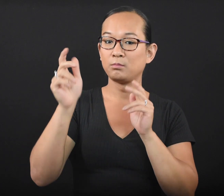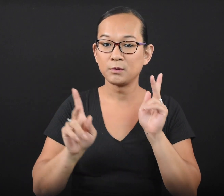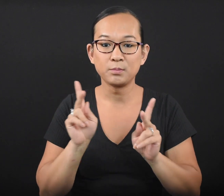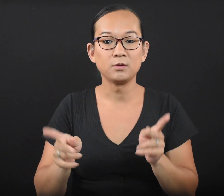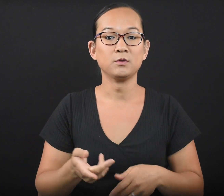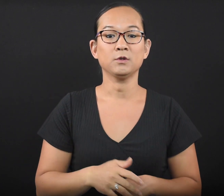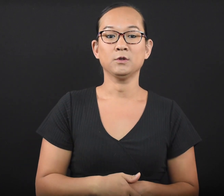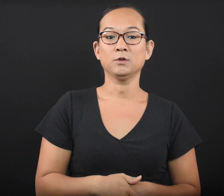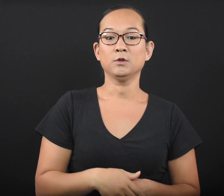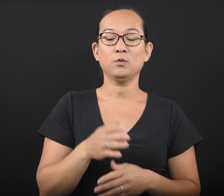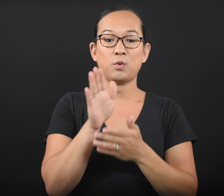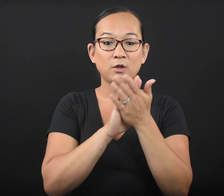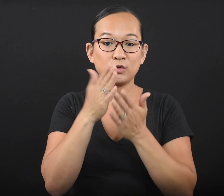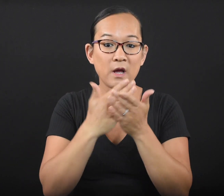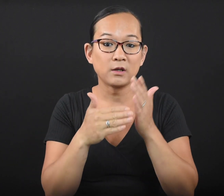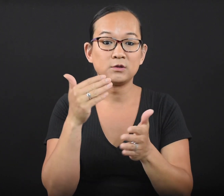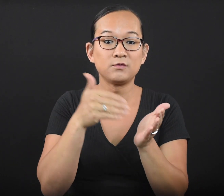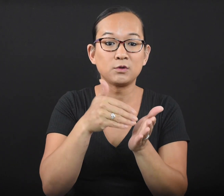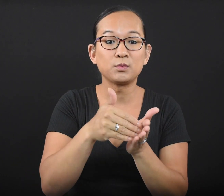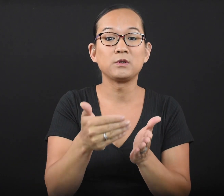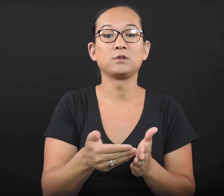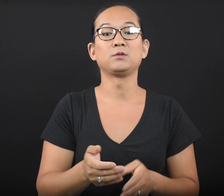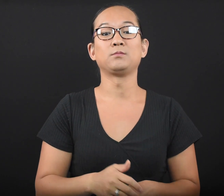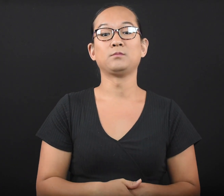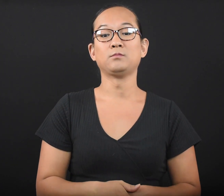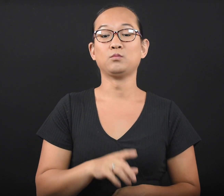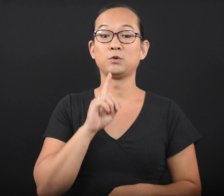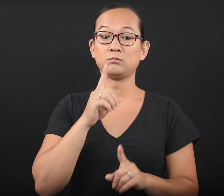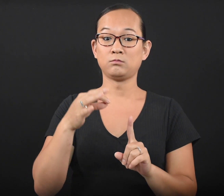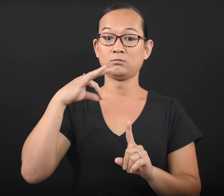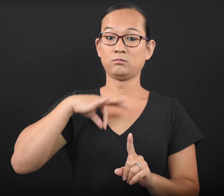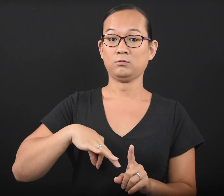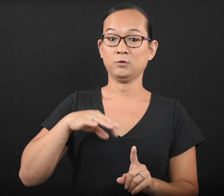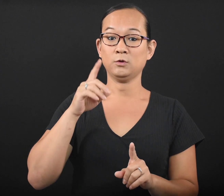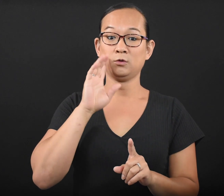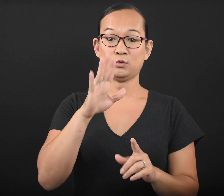others and to wash your hands frequently and thoroughly. It is also beneficial for your